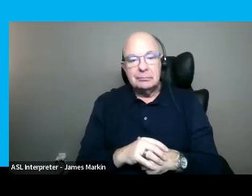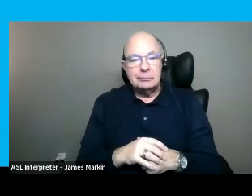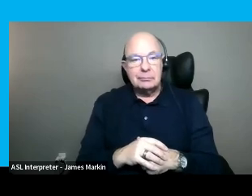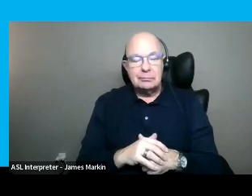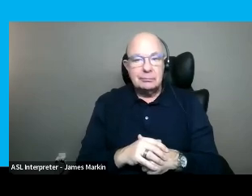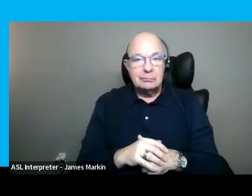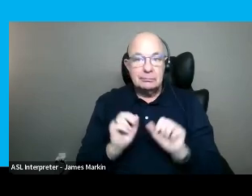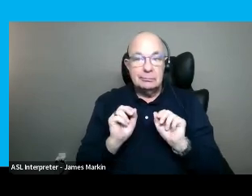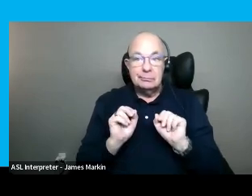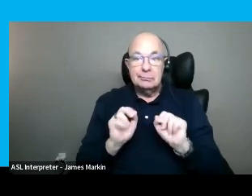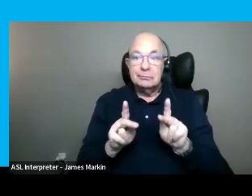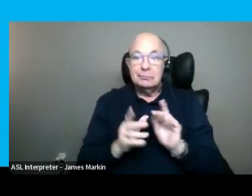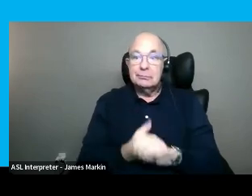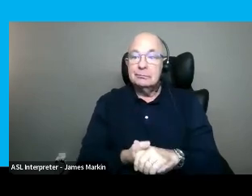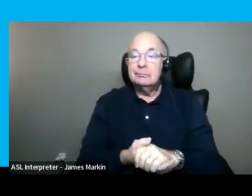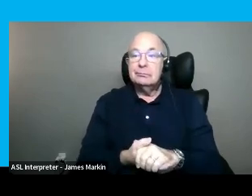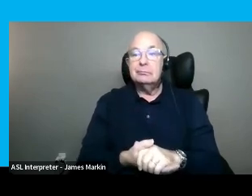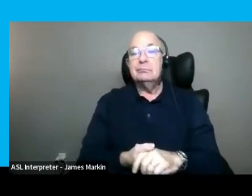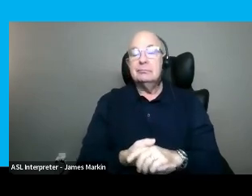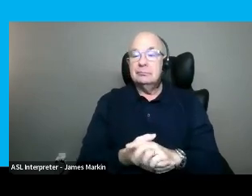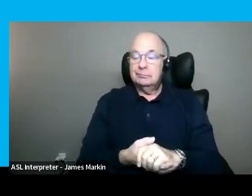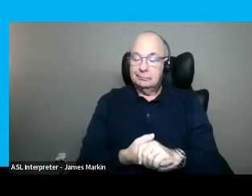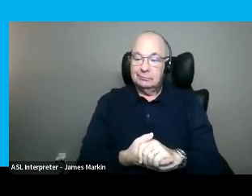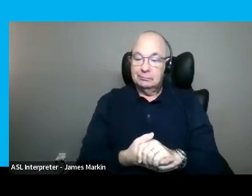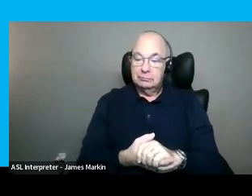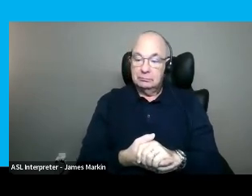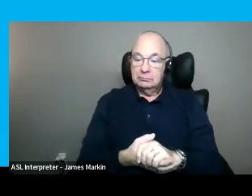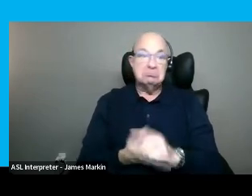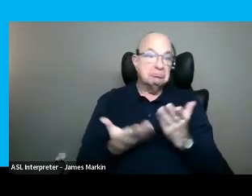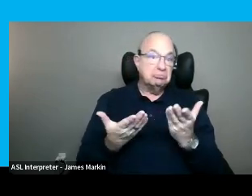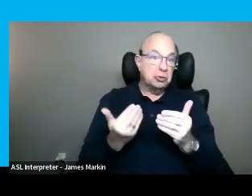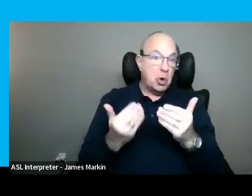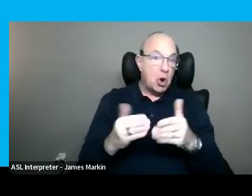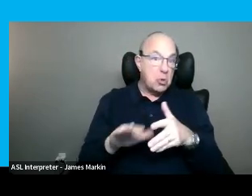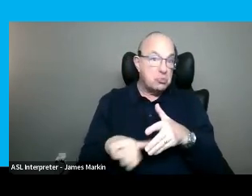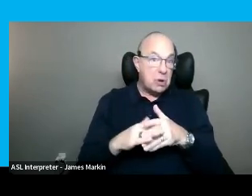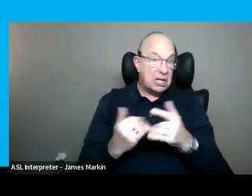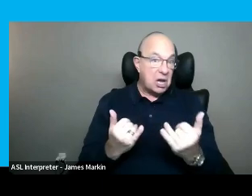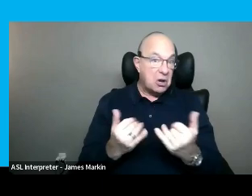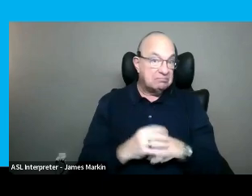Melissa Wong (she/her), SPT: Okay. Melissa Wong (she/her), SPT: So should we go ahead and take a quick break right now?